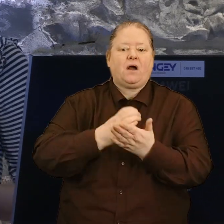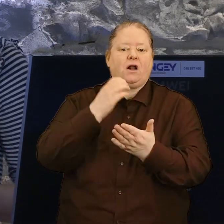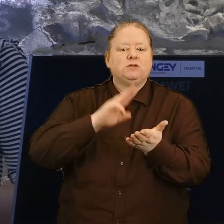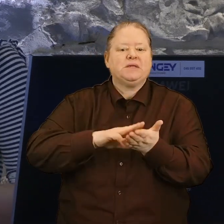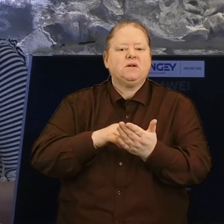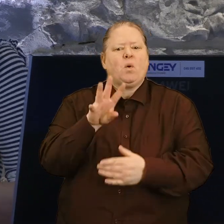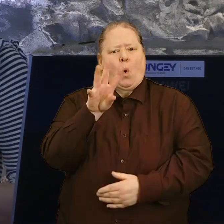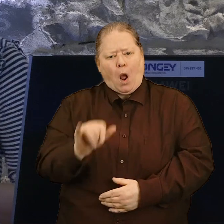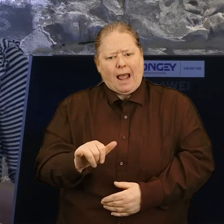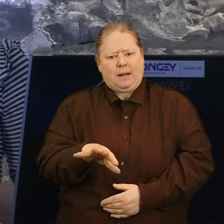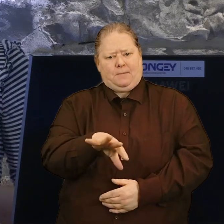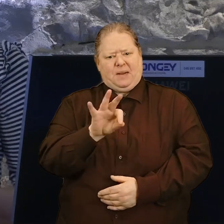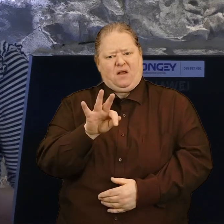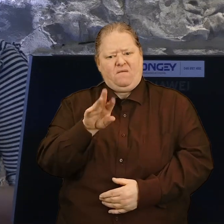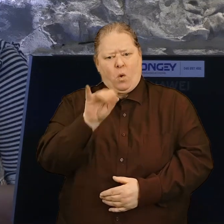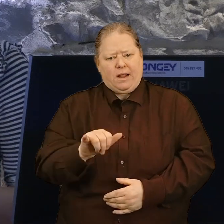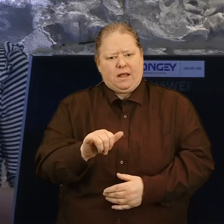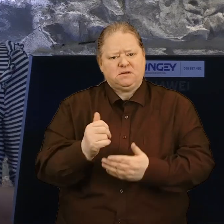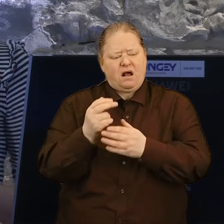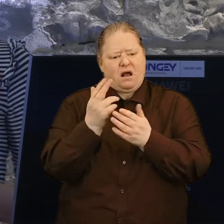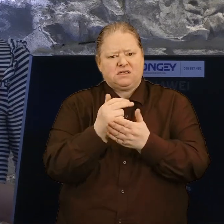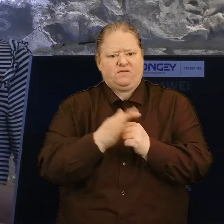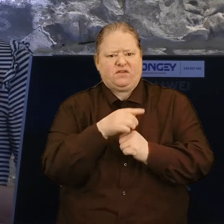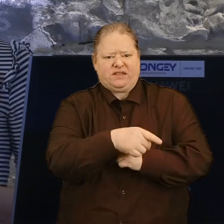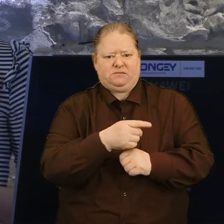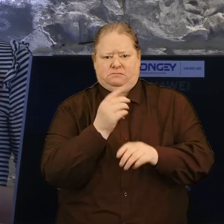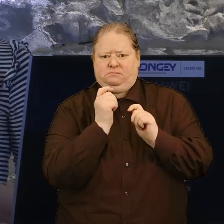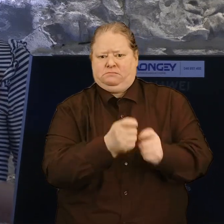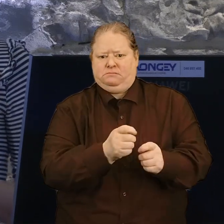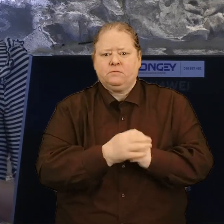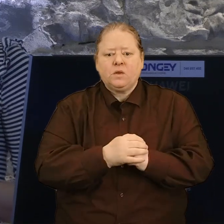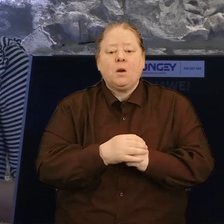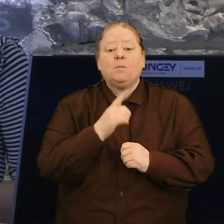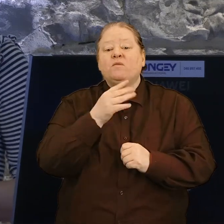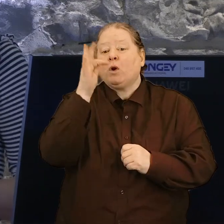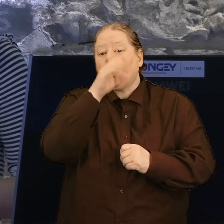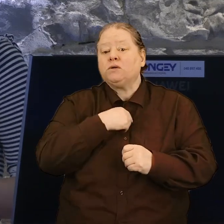of why they chose Foley as an artist for this commission. But if we look at some of the other artworks that were being